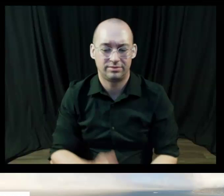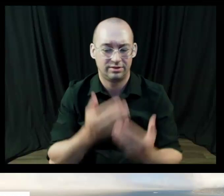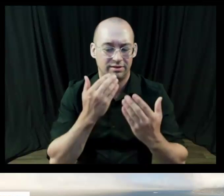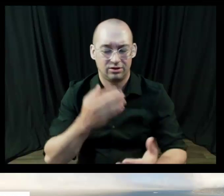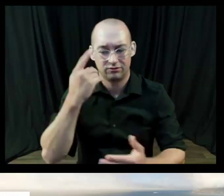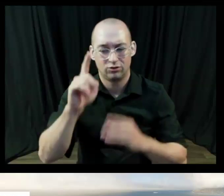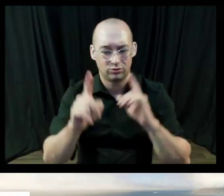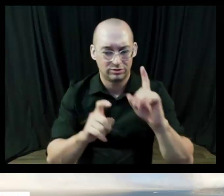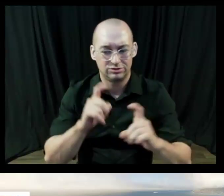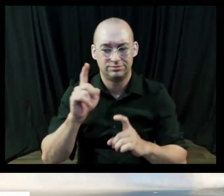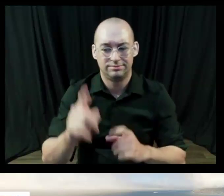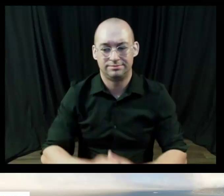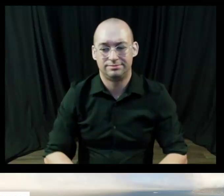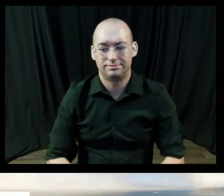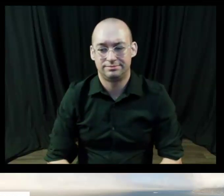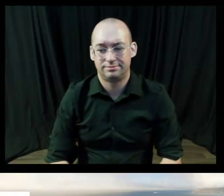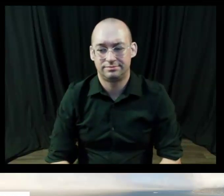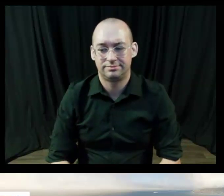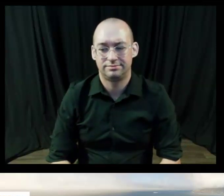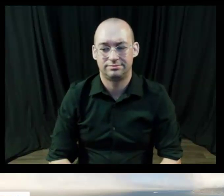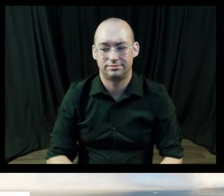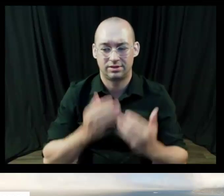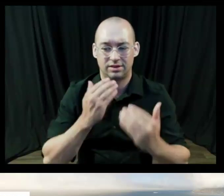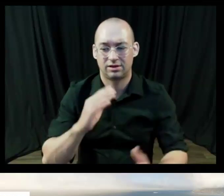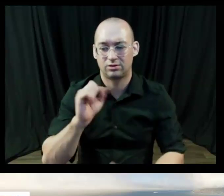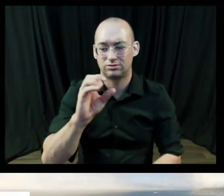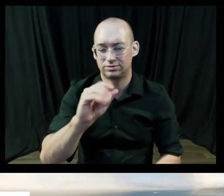Thank you. Thank you, Scott. Rebecca, if you'd like